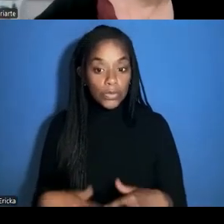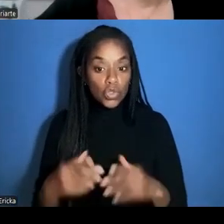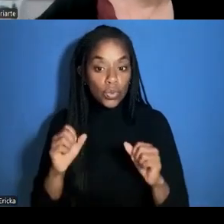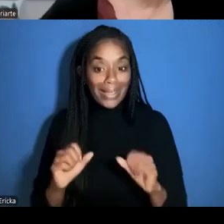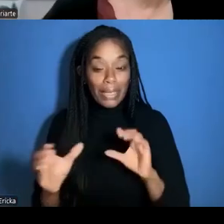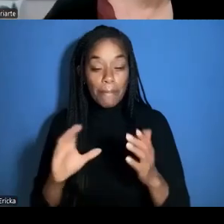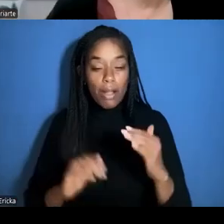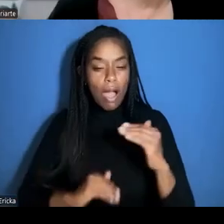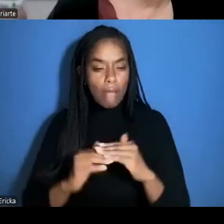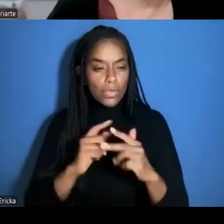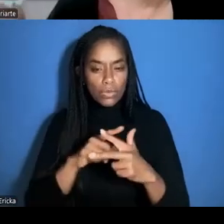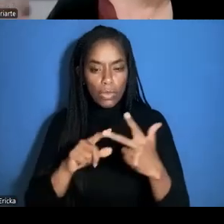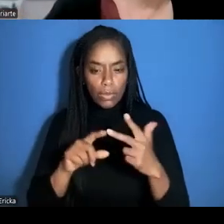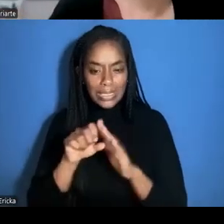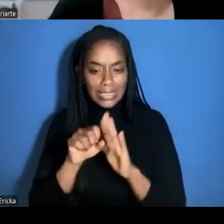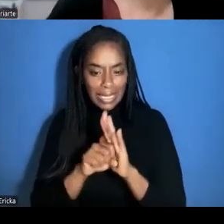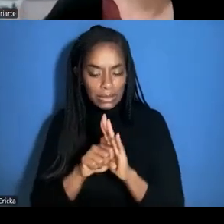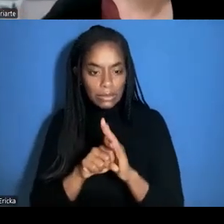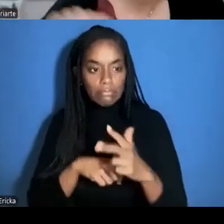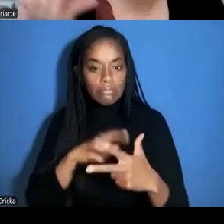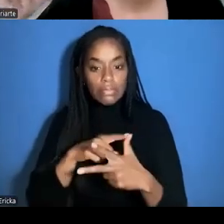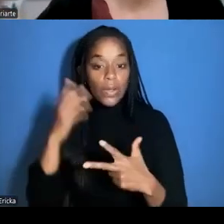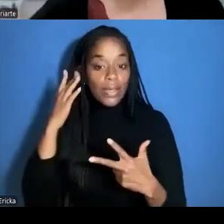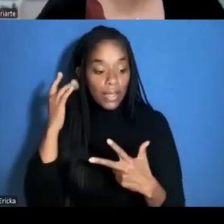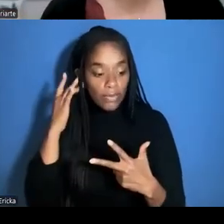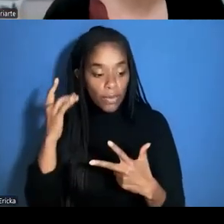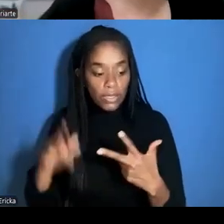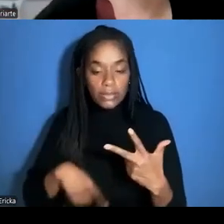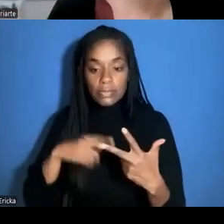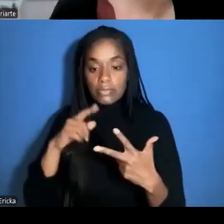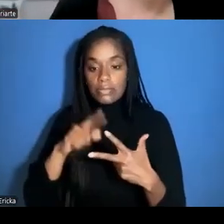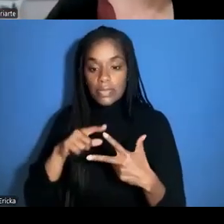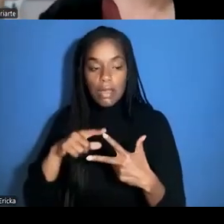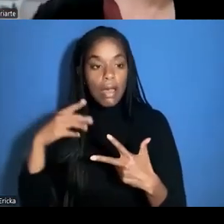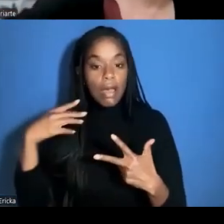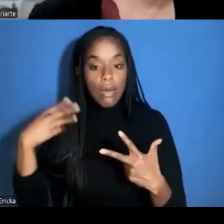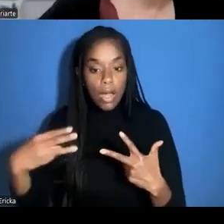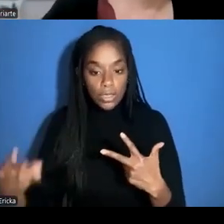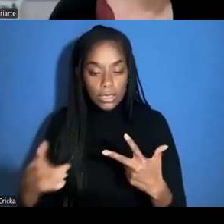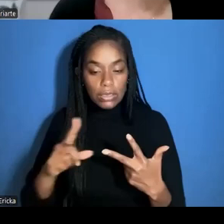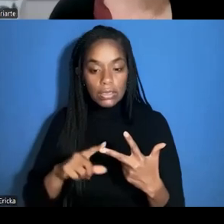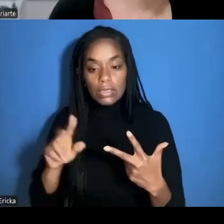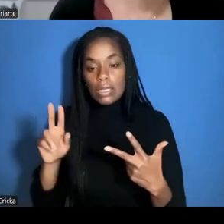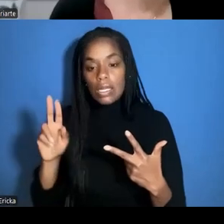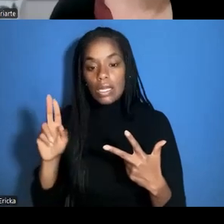I want to compare the Able program in California and Washington and New York, and that it'll do that for me.